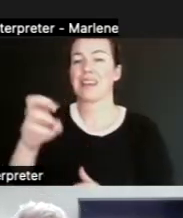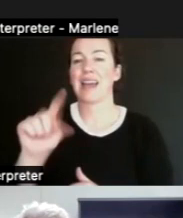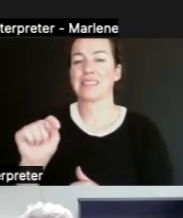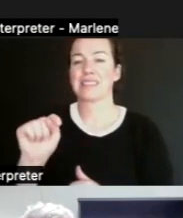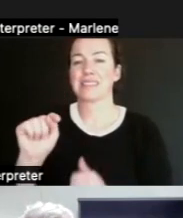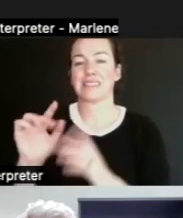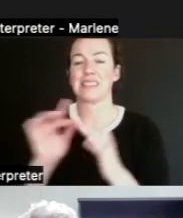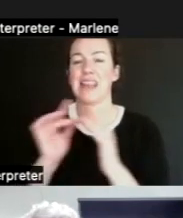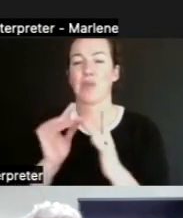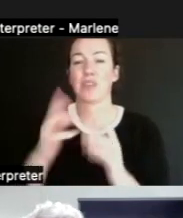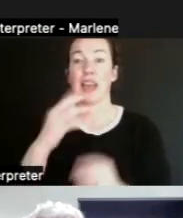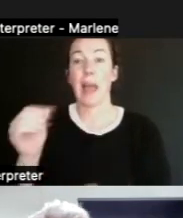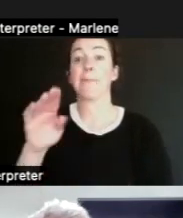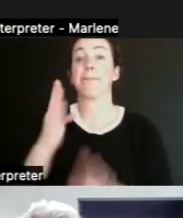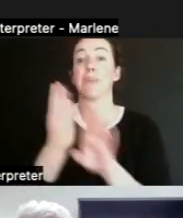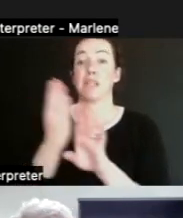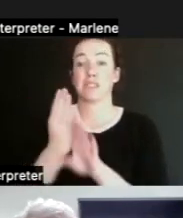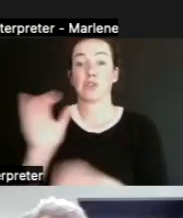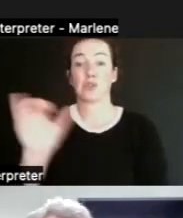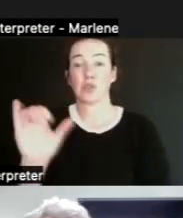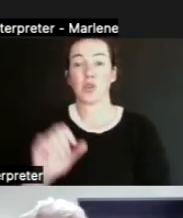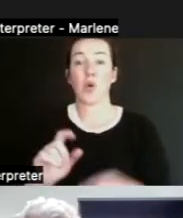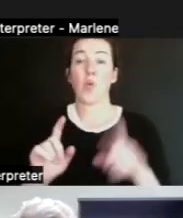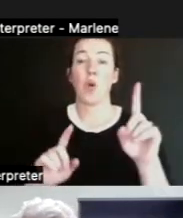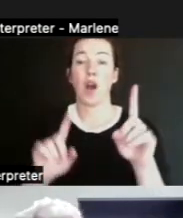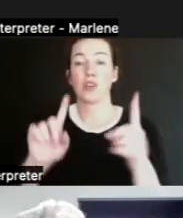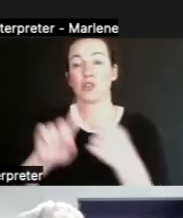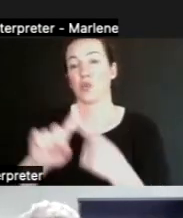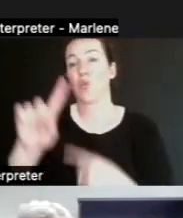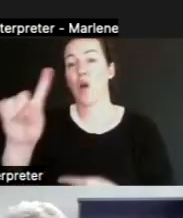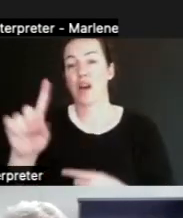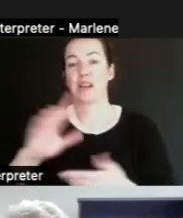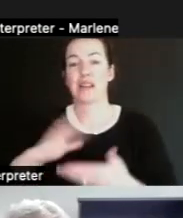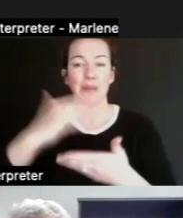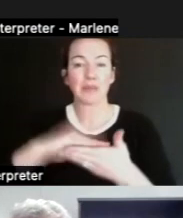years ago. And we refresh that since one to one laptops technology supports. We're also building